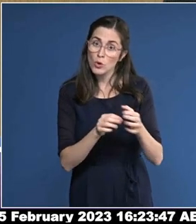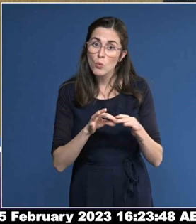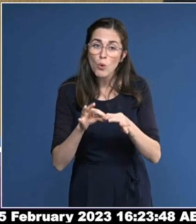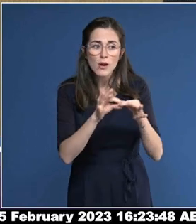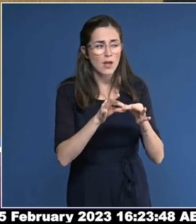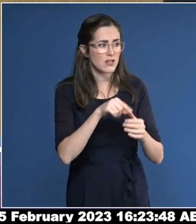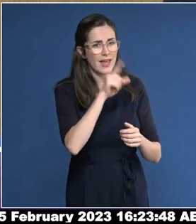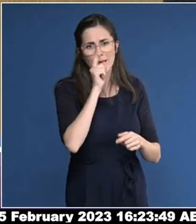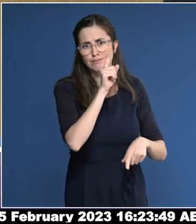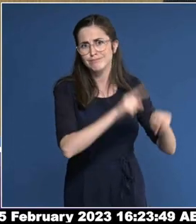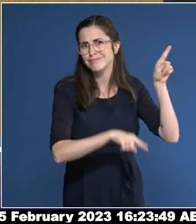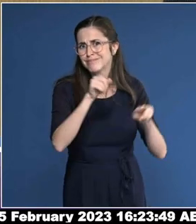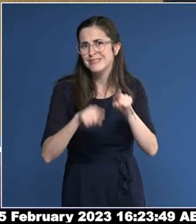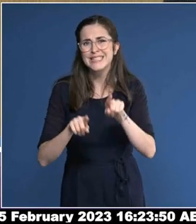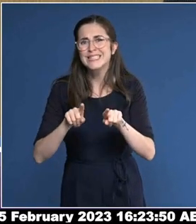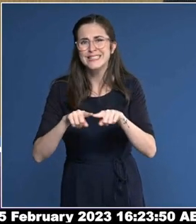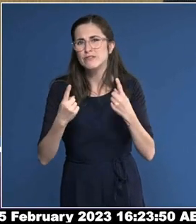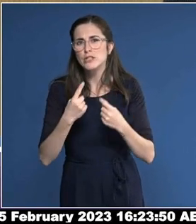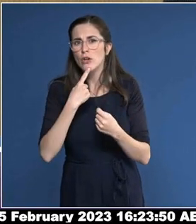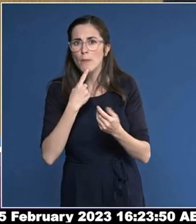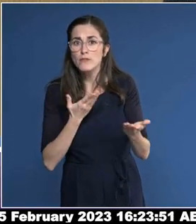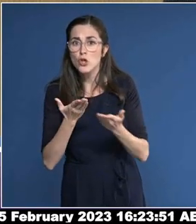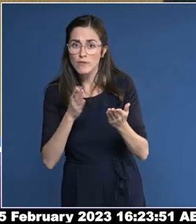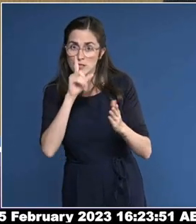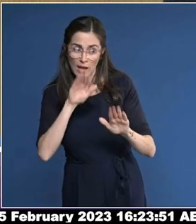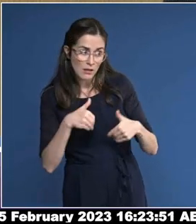service functions to deliver to a participant and support a participant with.